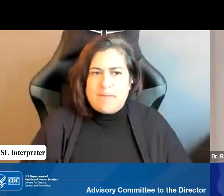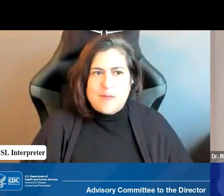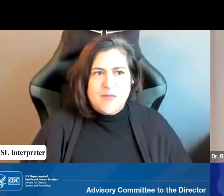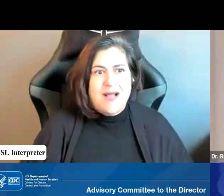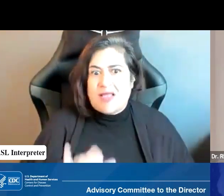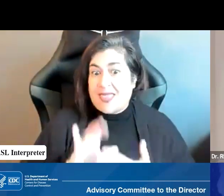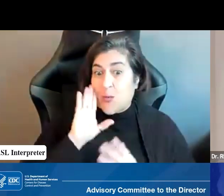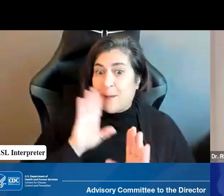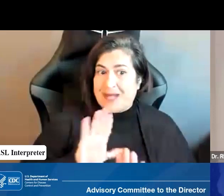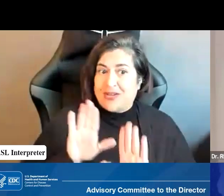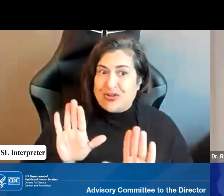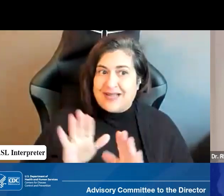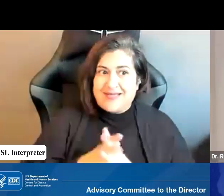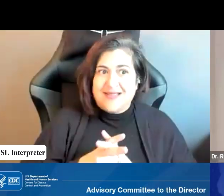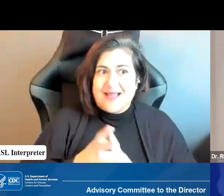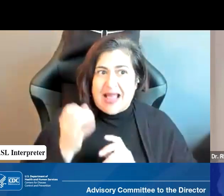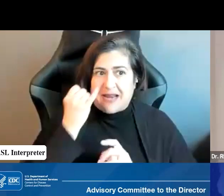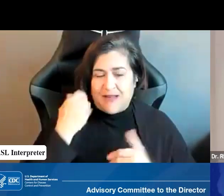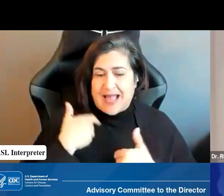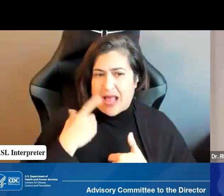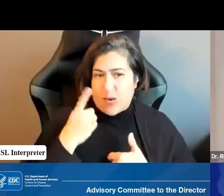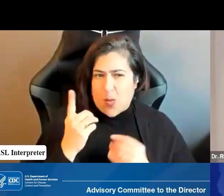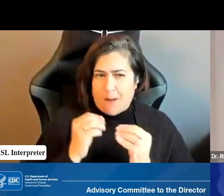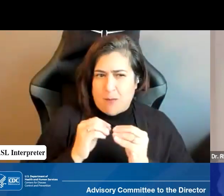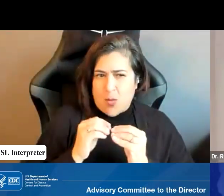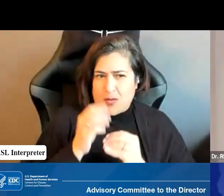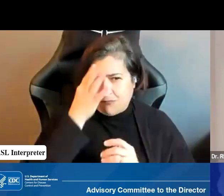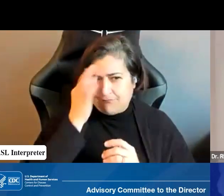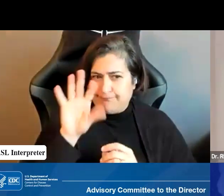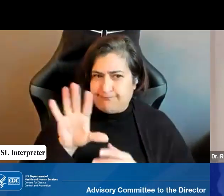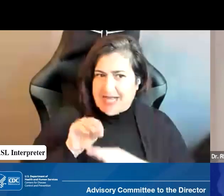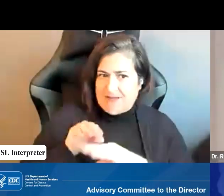And if I had one more piece of advice is that we had,